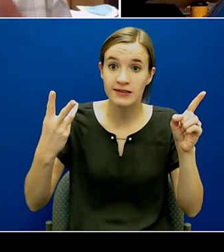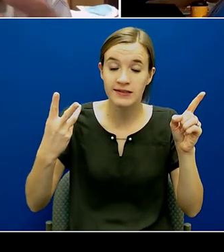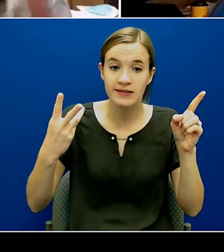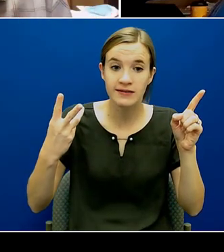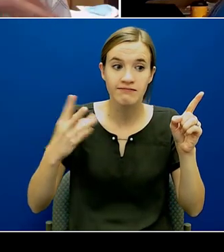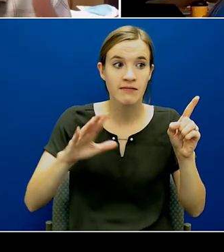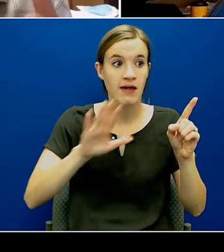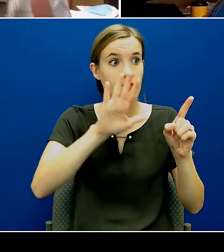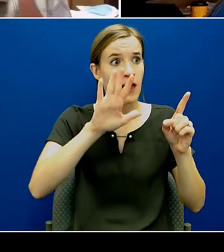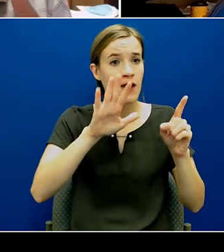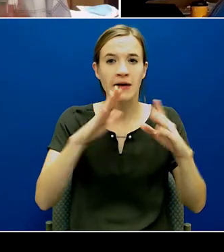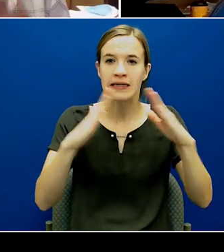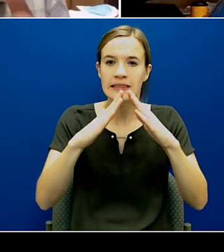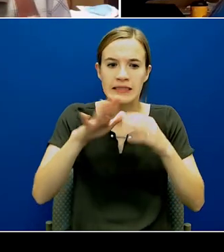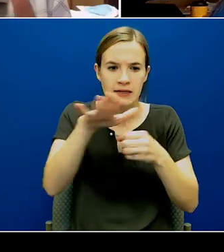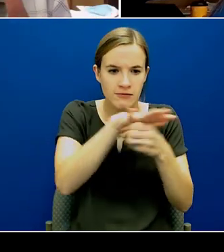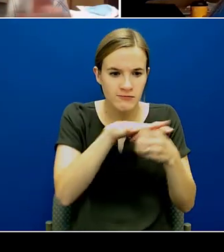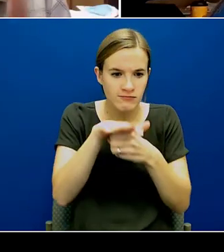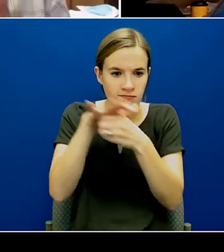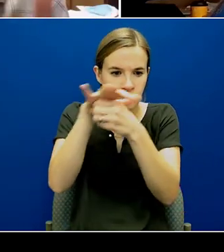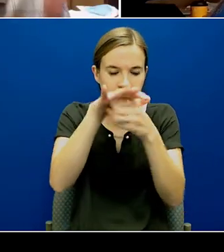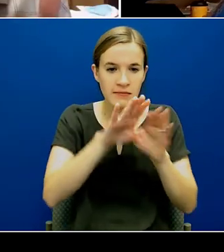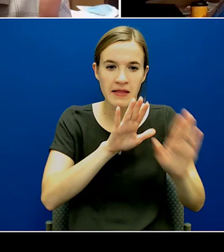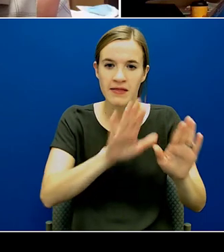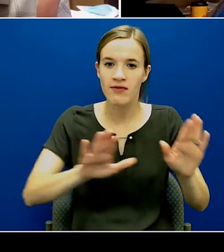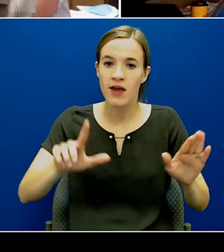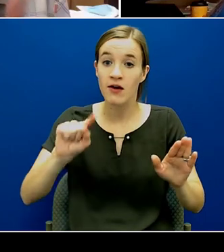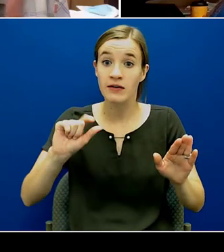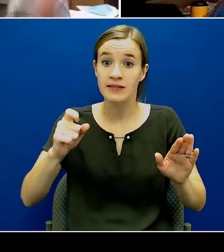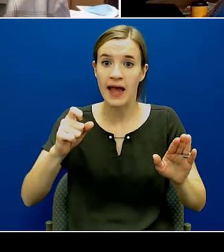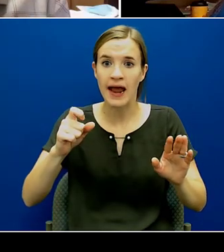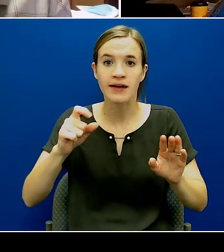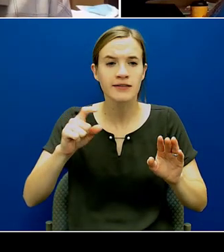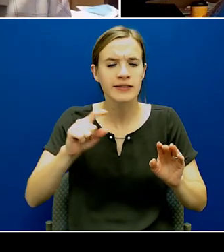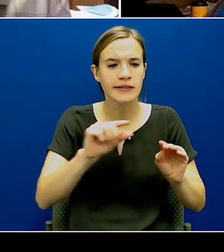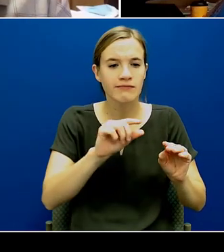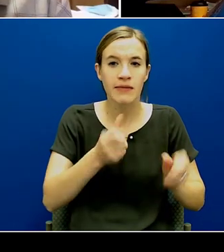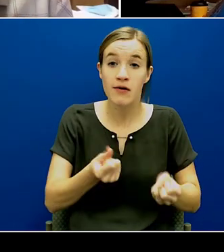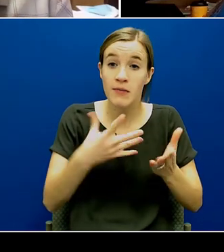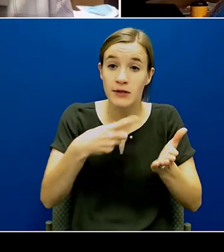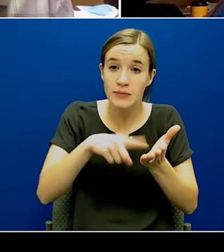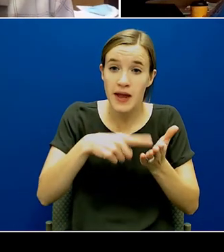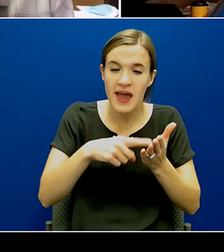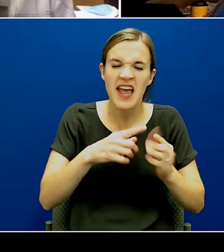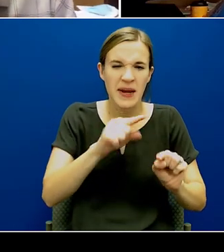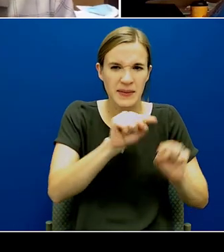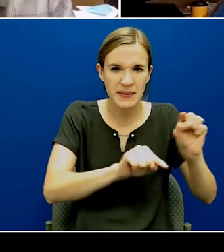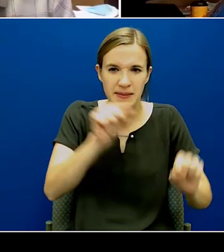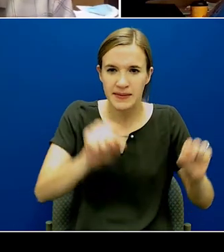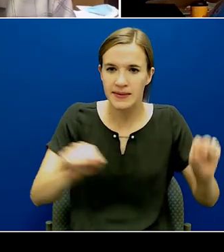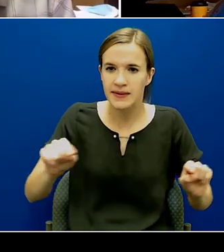Idaho doesn't allow for that except really in one area that's taken advantage of that and of course that's upin Ketchum and Sun Valley,